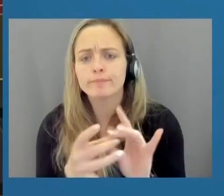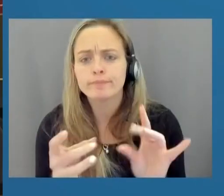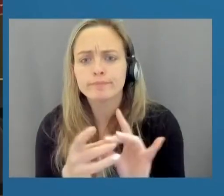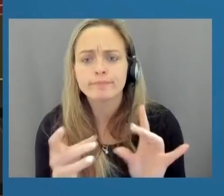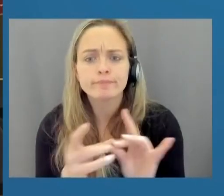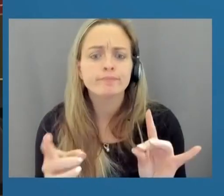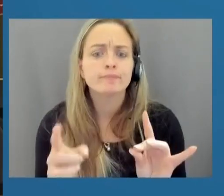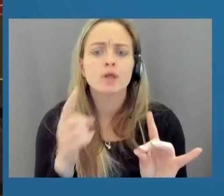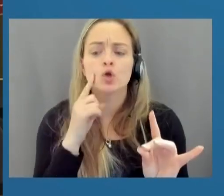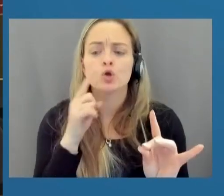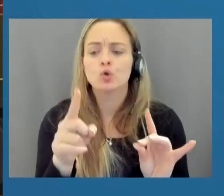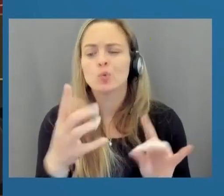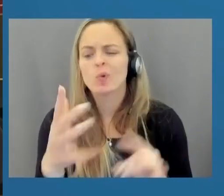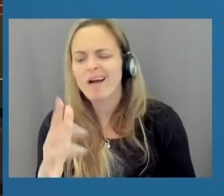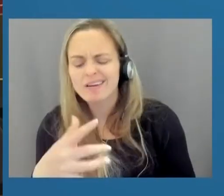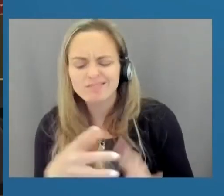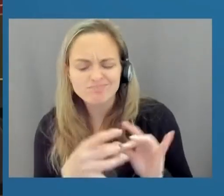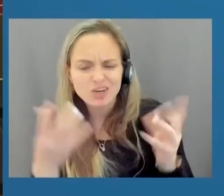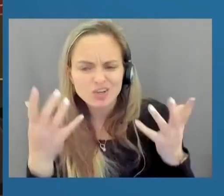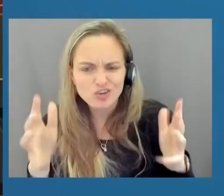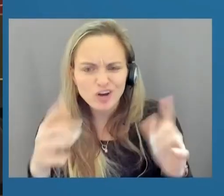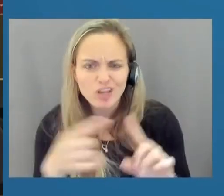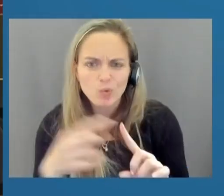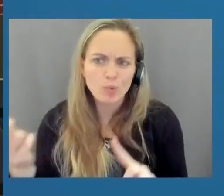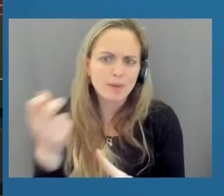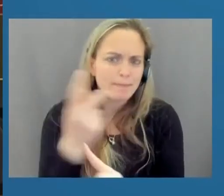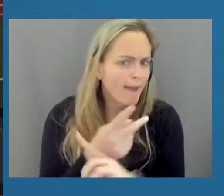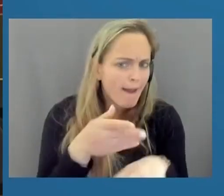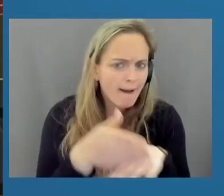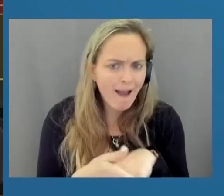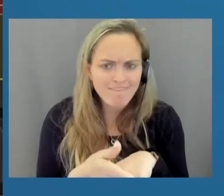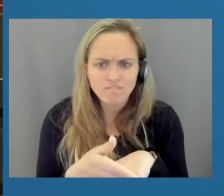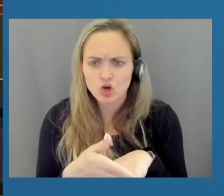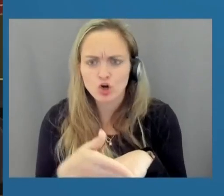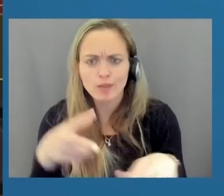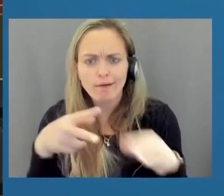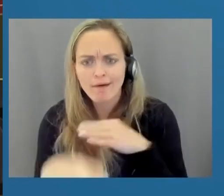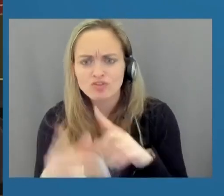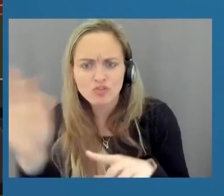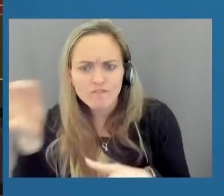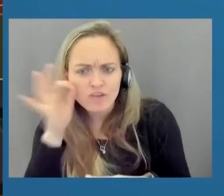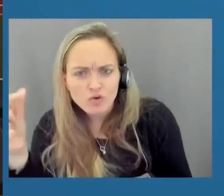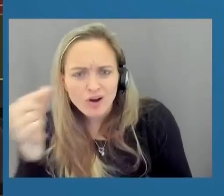you kind of said as well you're gonna come back after the cuts from the federal government that we think are if we need to, if we need to,